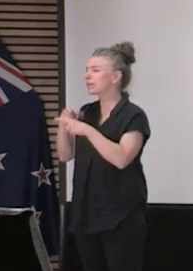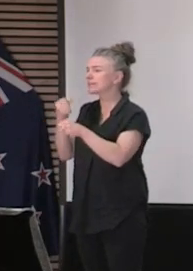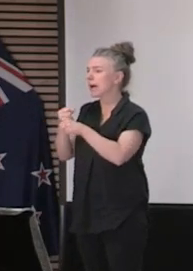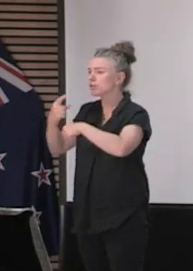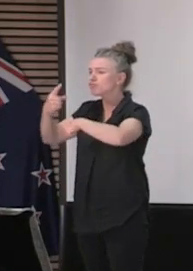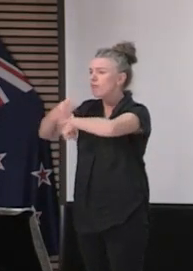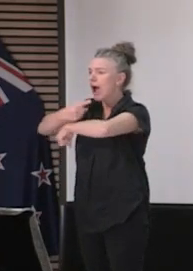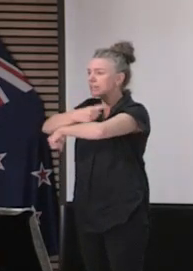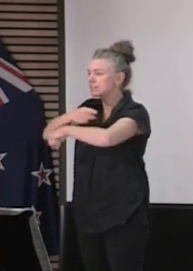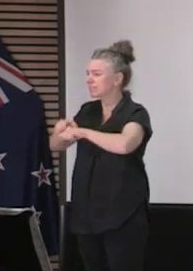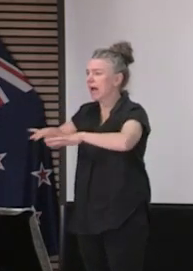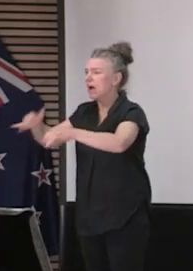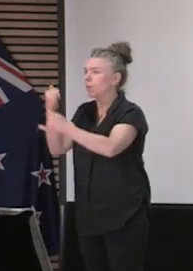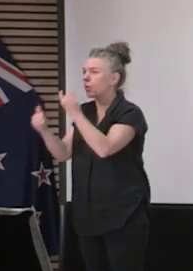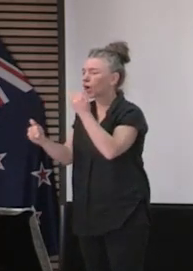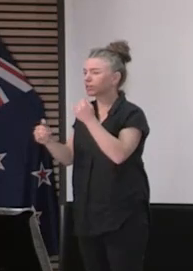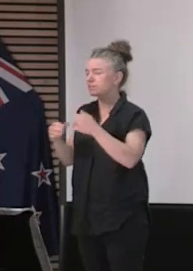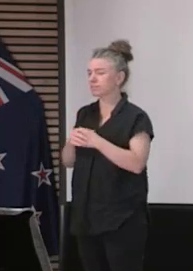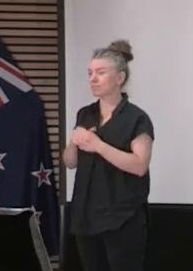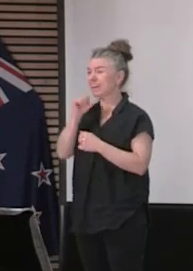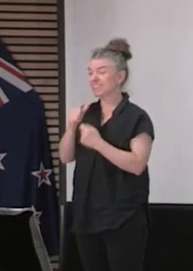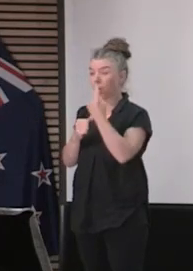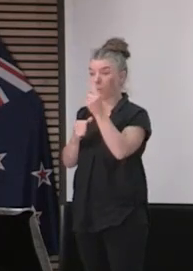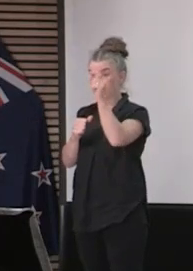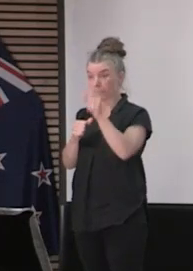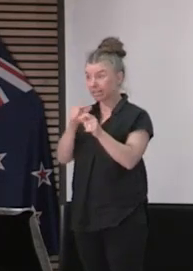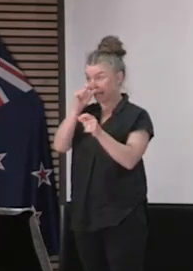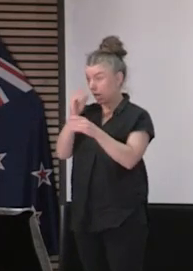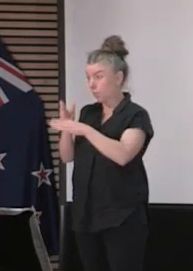And in those areaswhere it is just a singleperson and no contact withothers, there has been